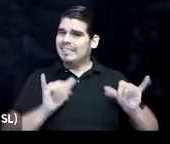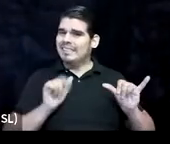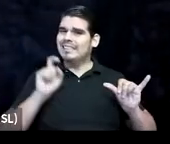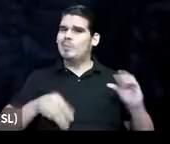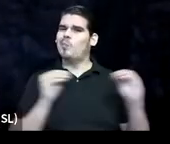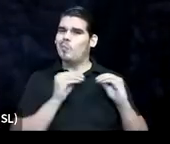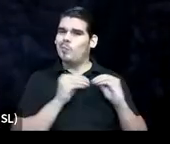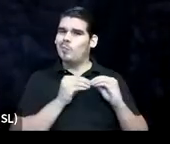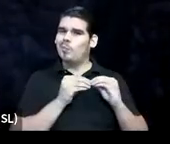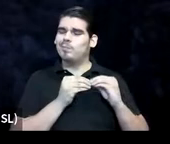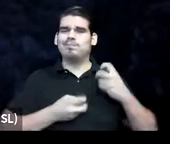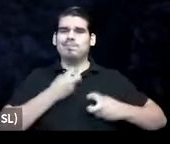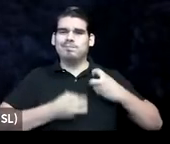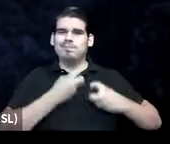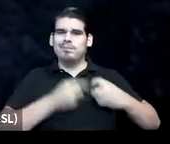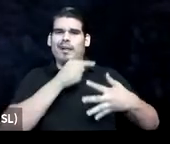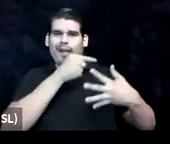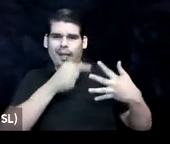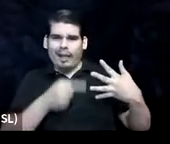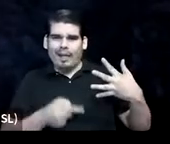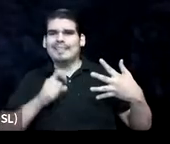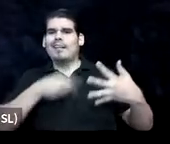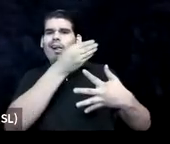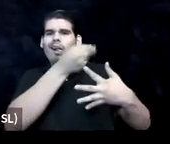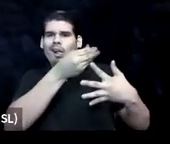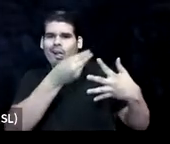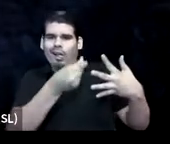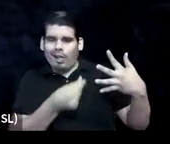through or advocate for the SSCCC to advocate for that to be increased in funding.